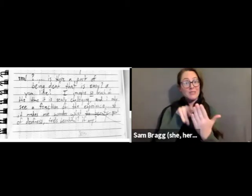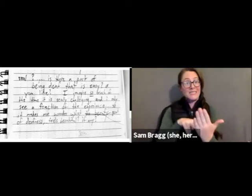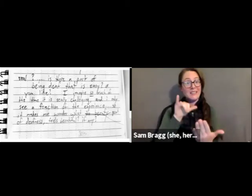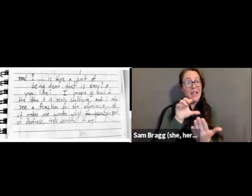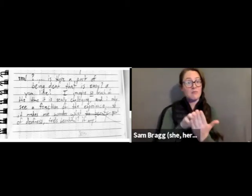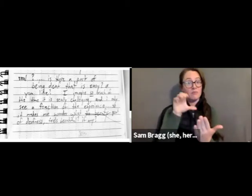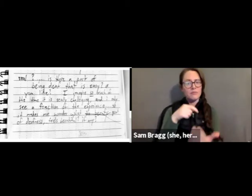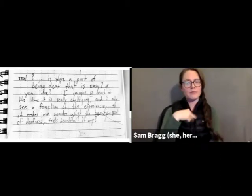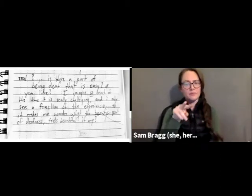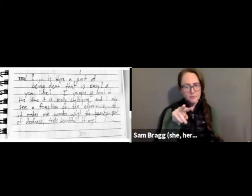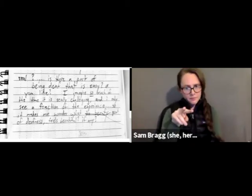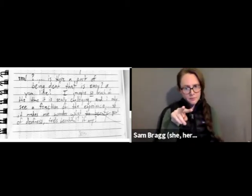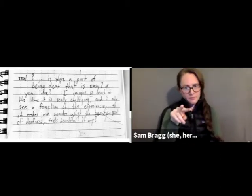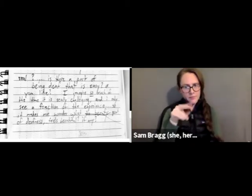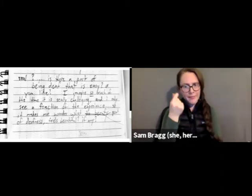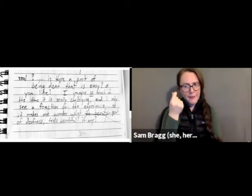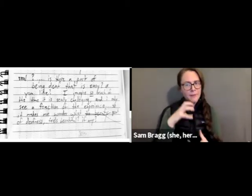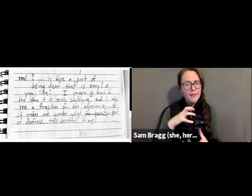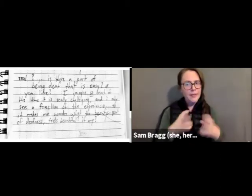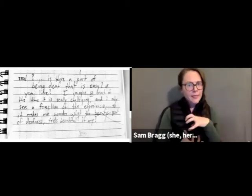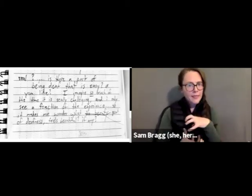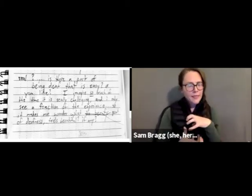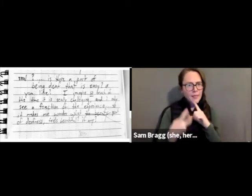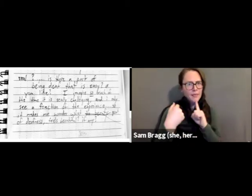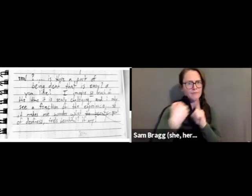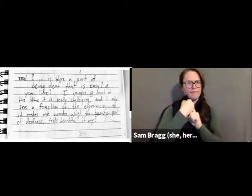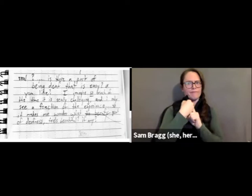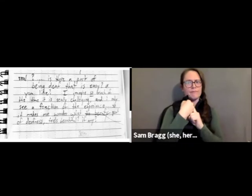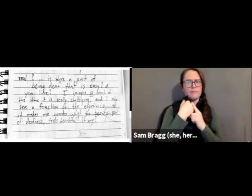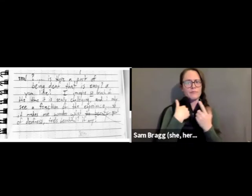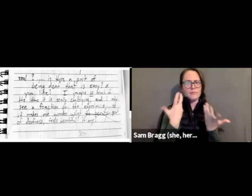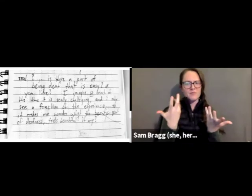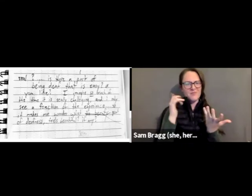not interacted with the deaf person before. When I think about that paragraph it really just puts me